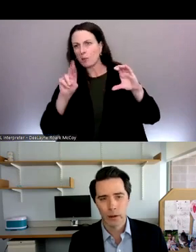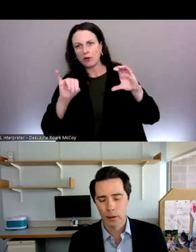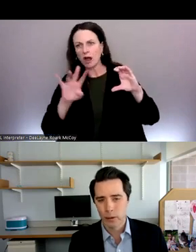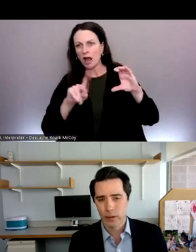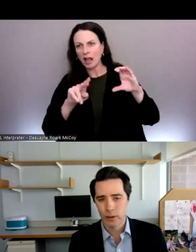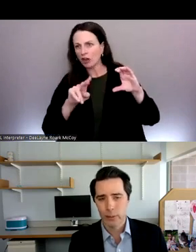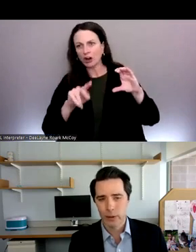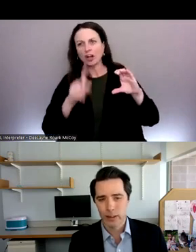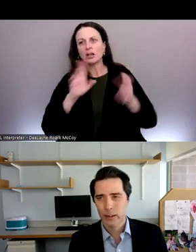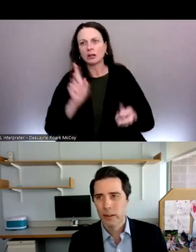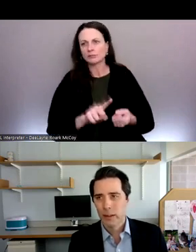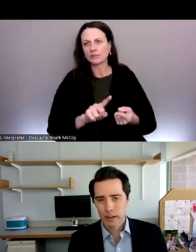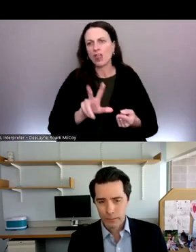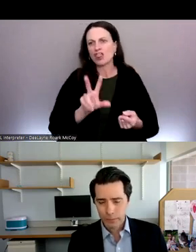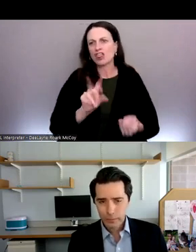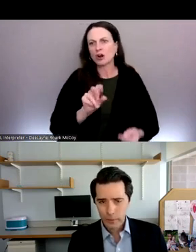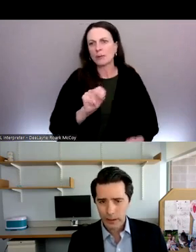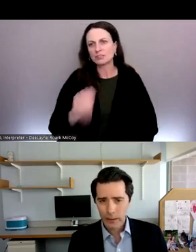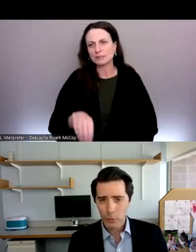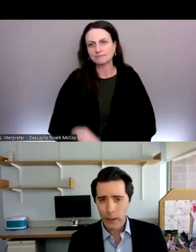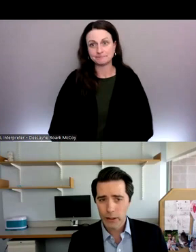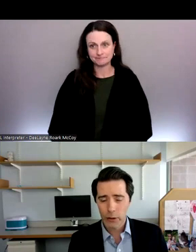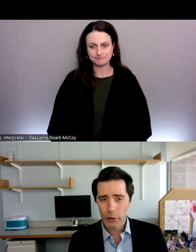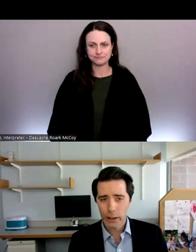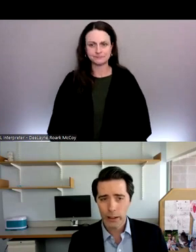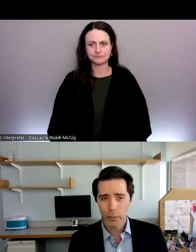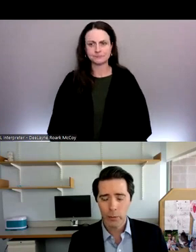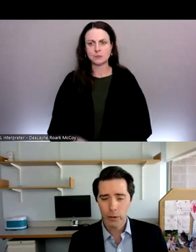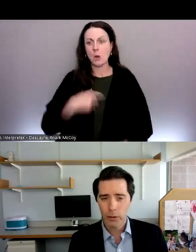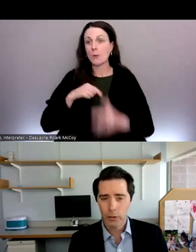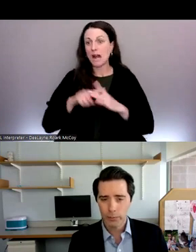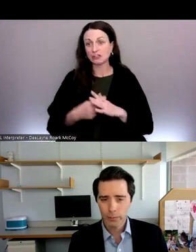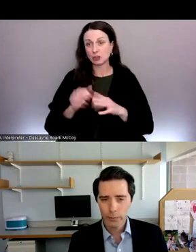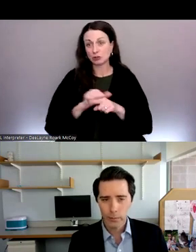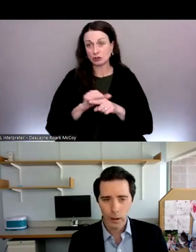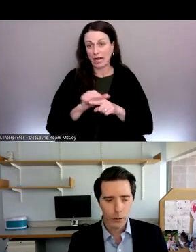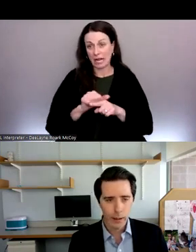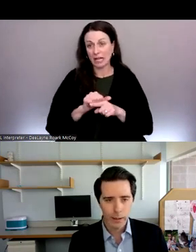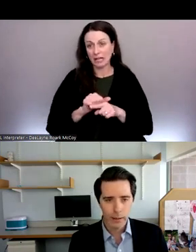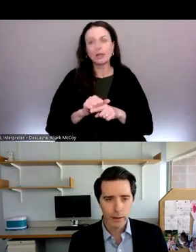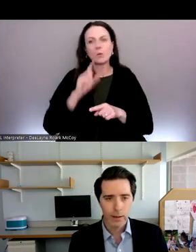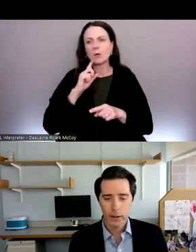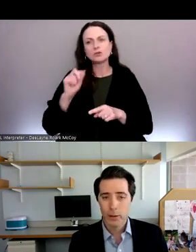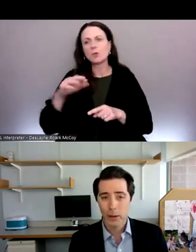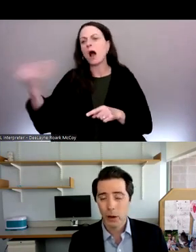so closer to 30 percent and even when I started training we